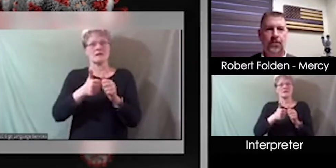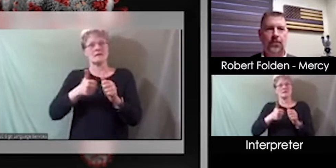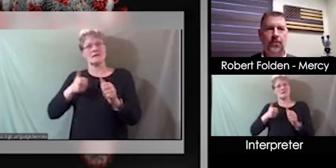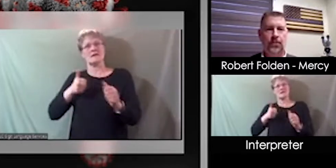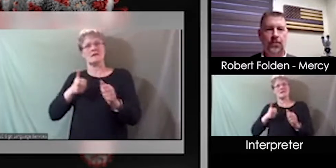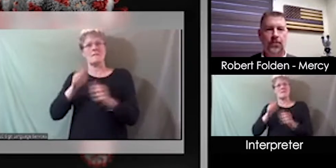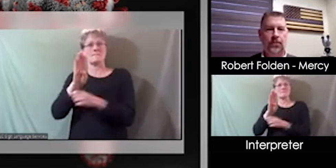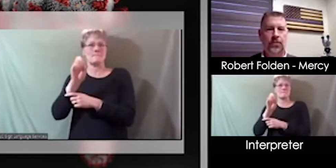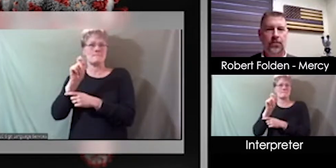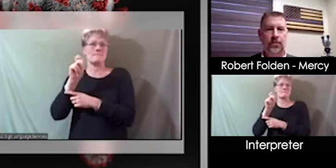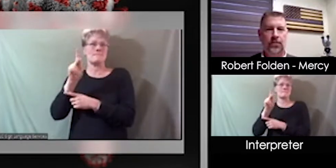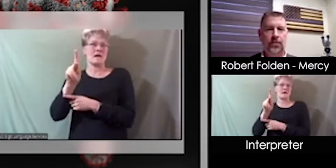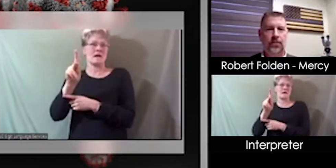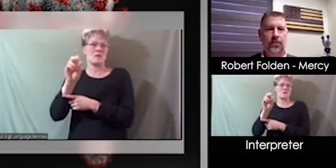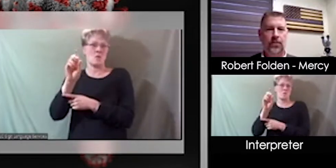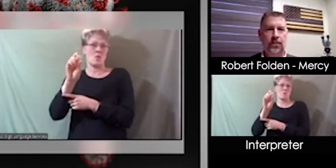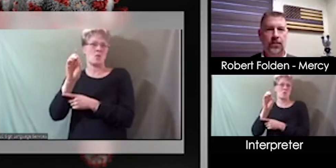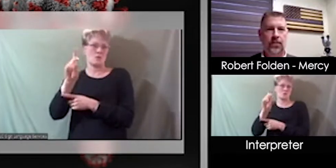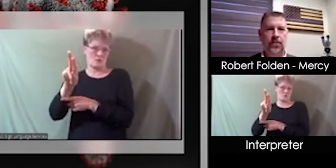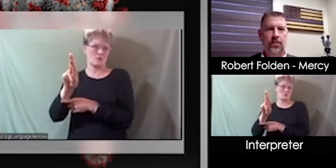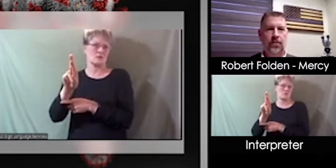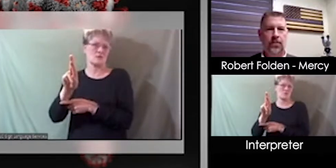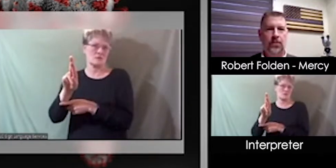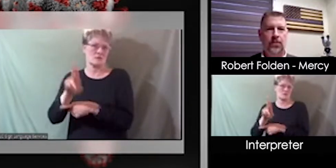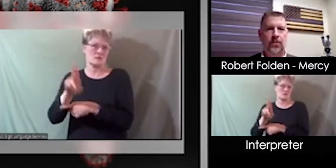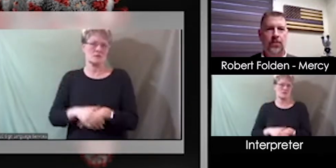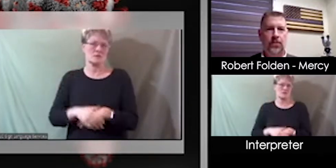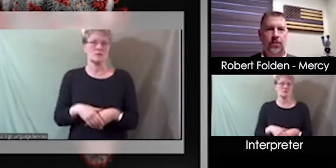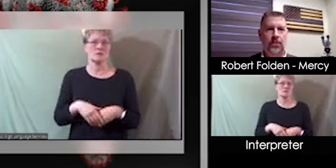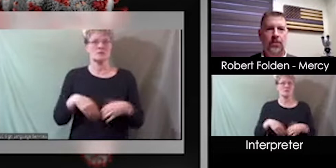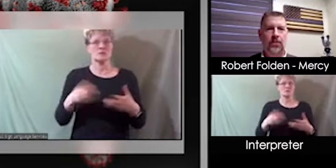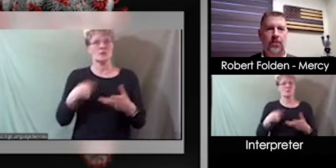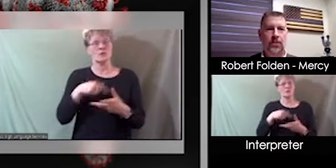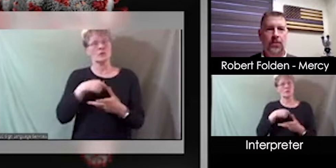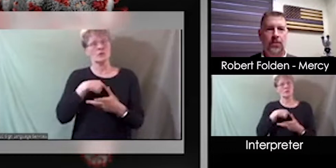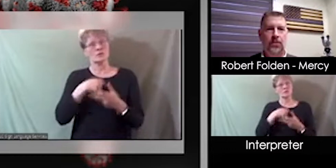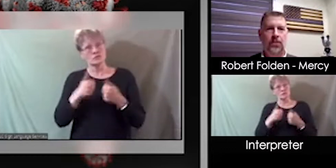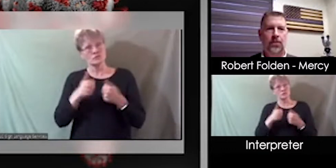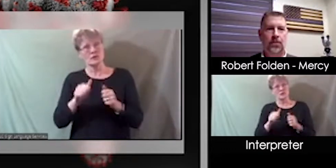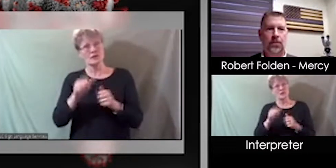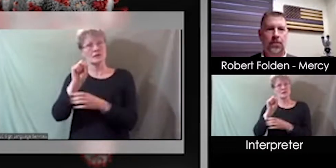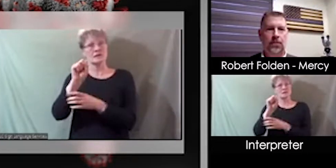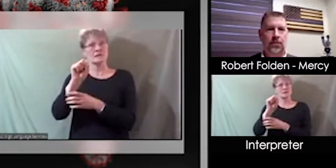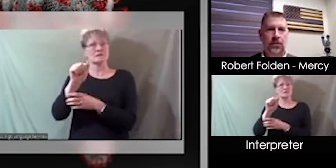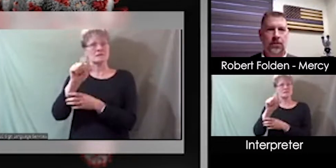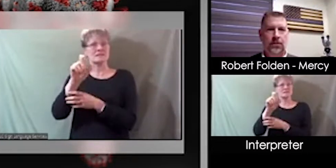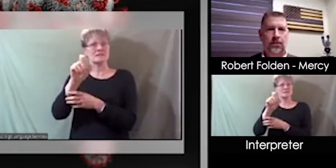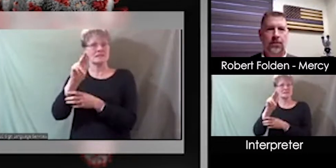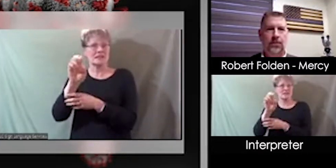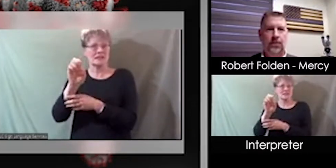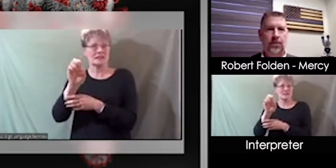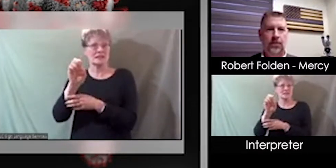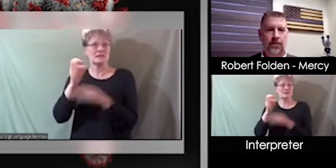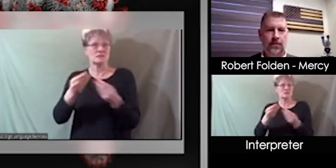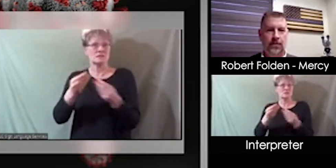using saline which is approved to do instead and so, but then you have all the other pieces and having to make sure that they're